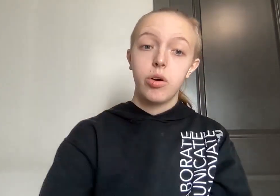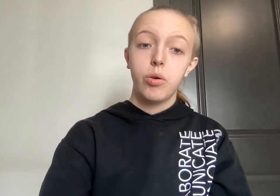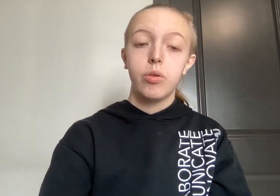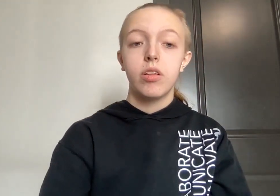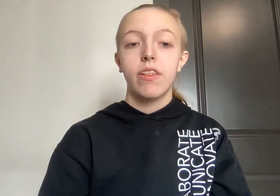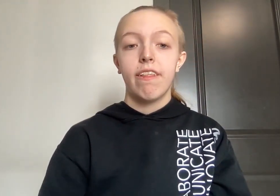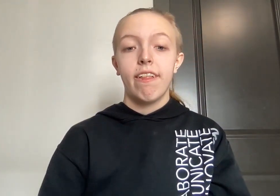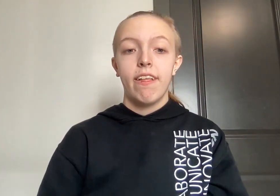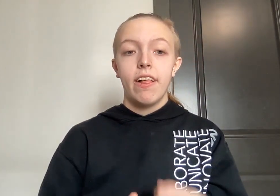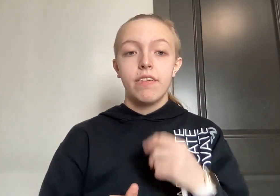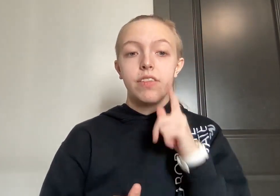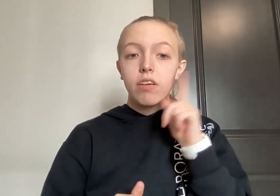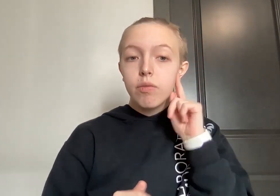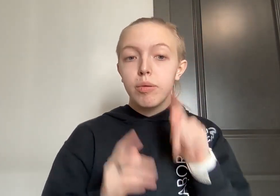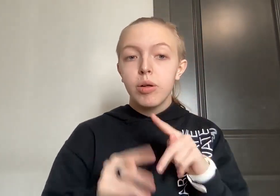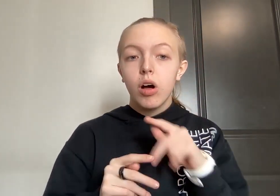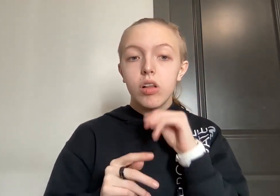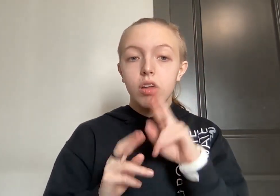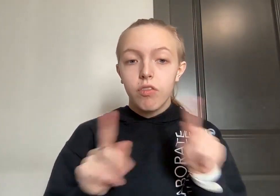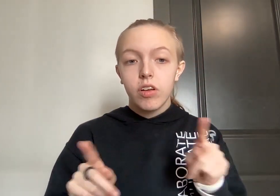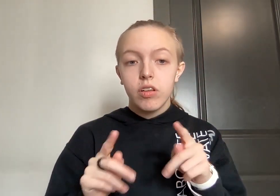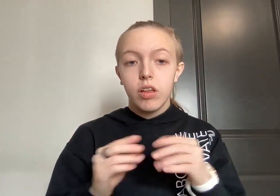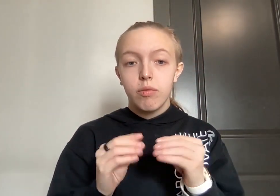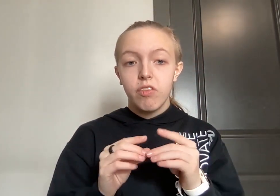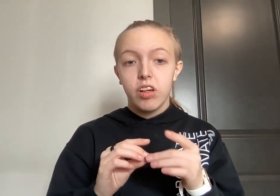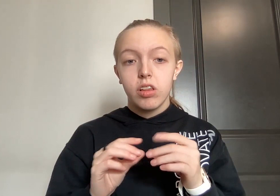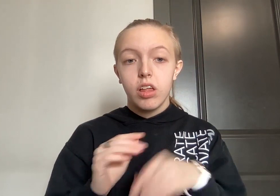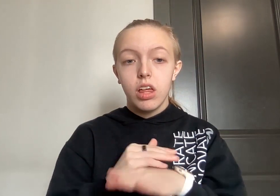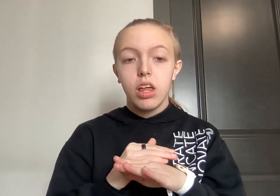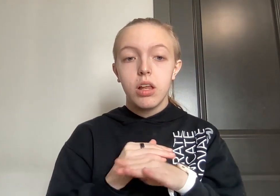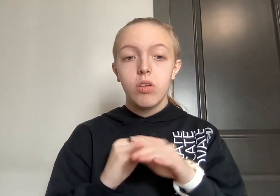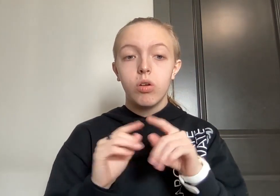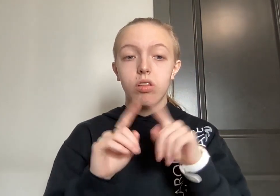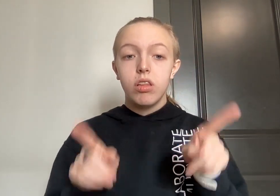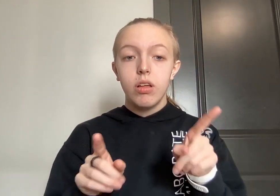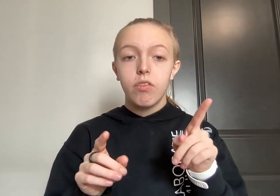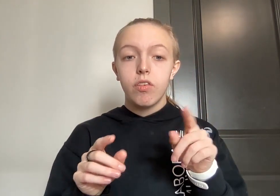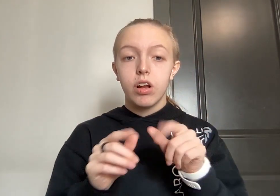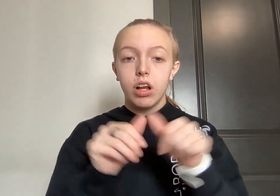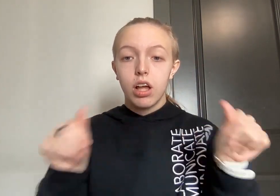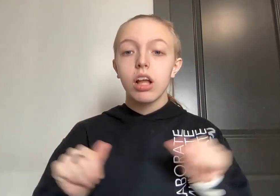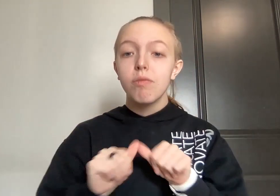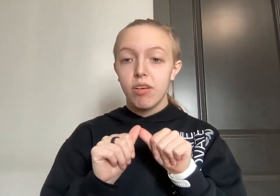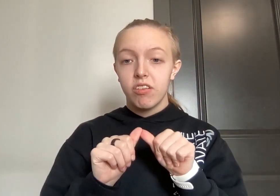video. Deaf people are different and fit into the different demographics.